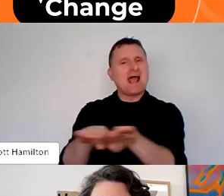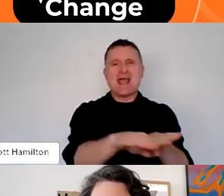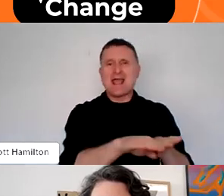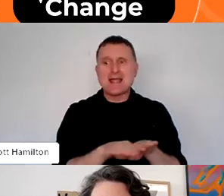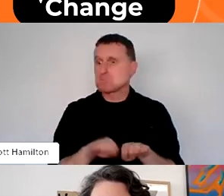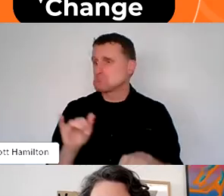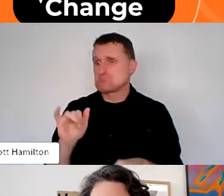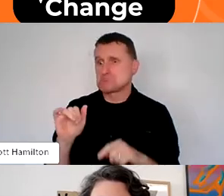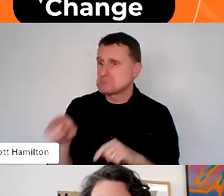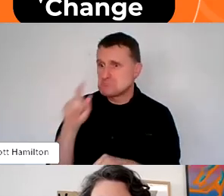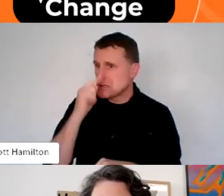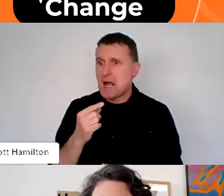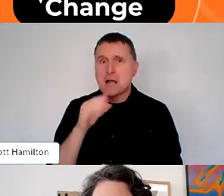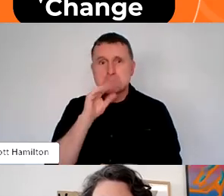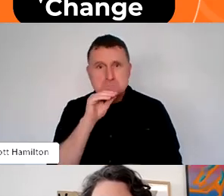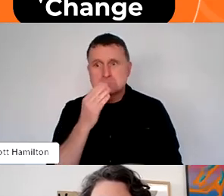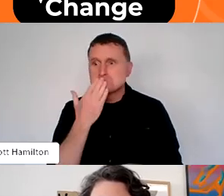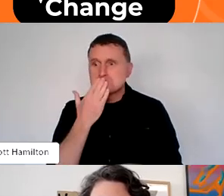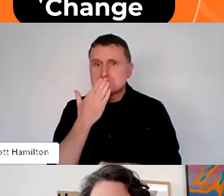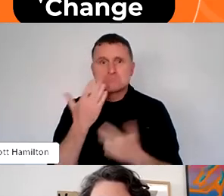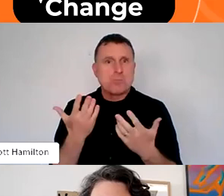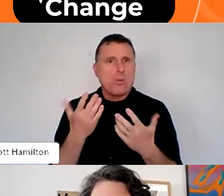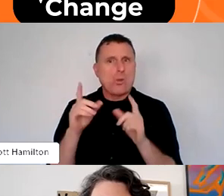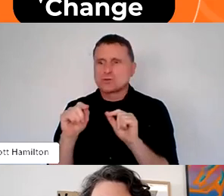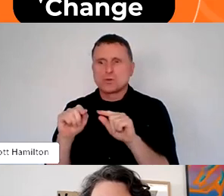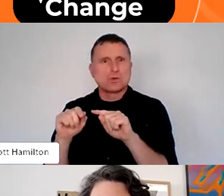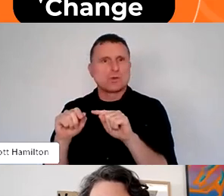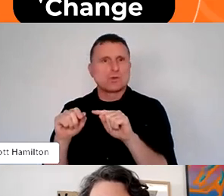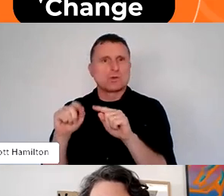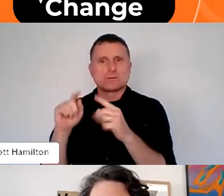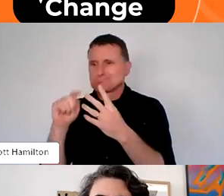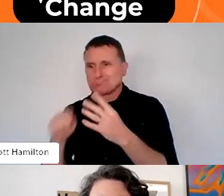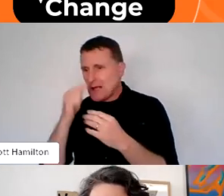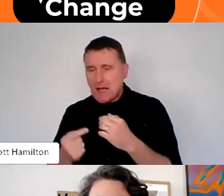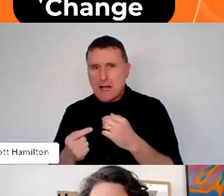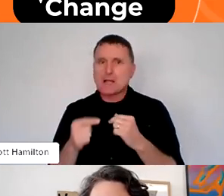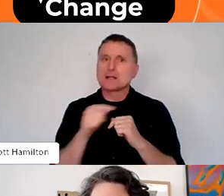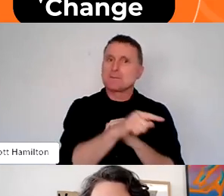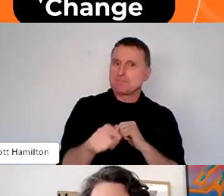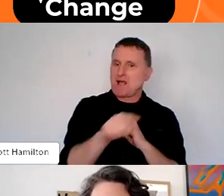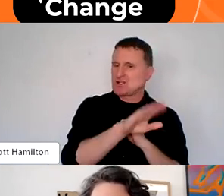actually do a number of the things. So we work out how can we make that happen differently for them to give them that opportunity.